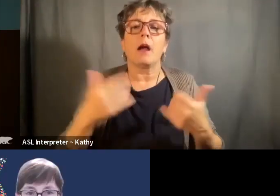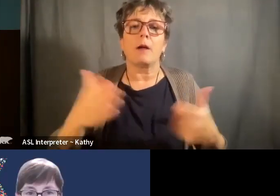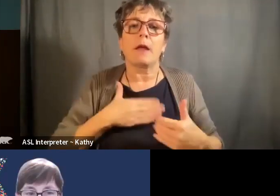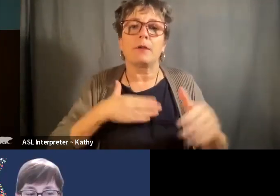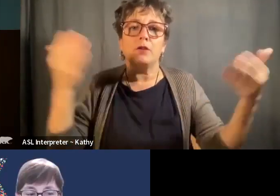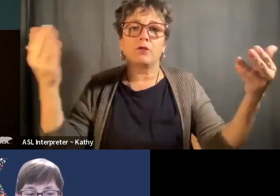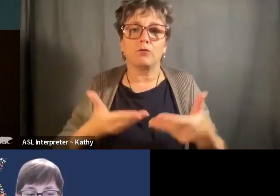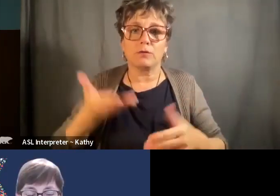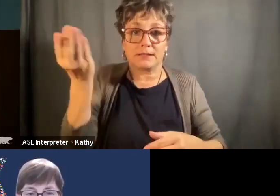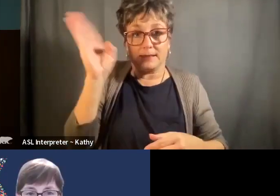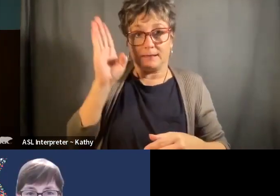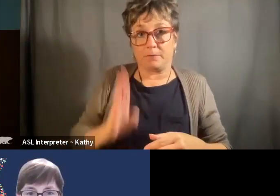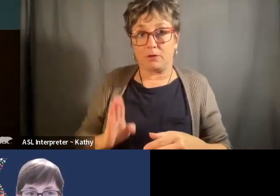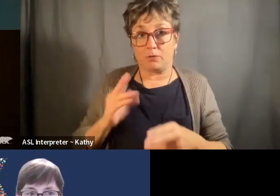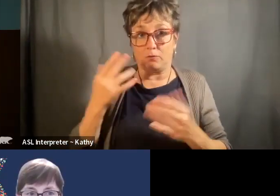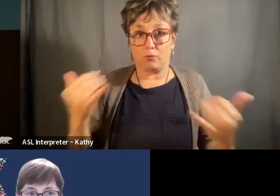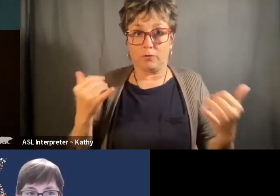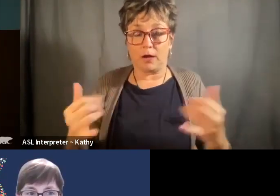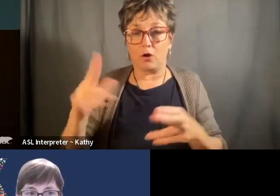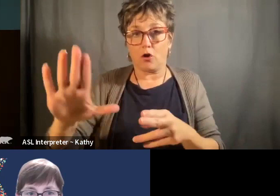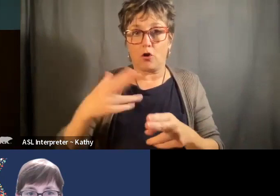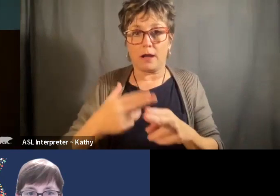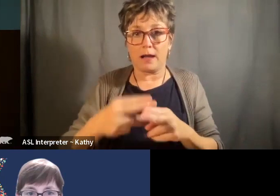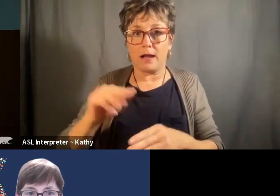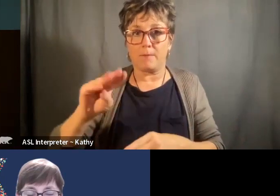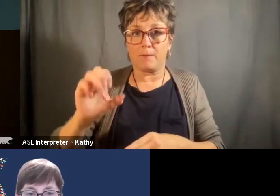who is the patient engagement lead at RARE-X and she will explain in